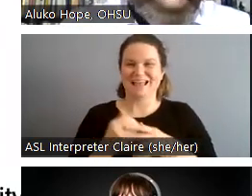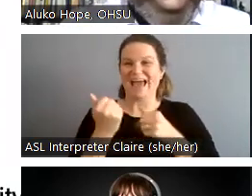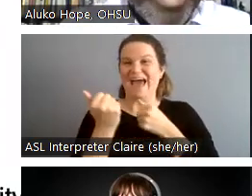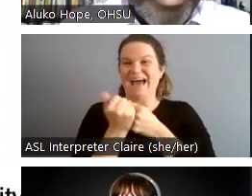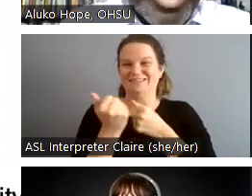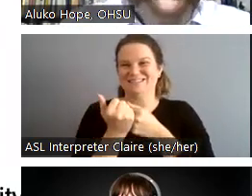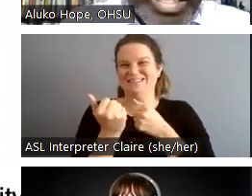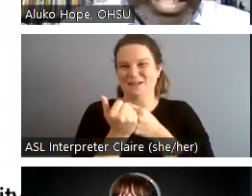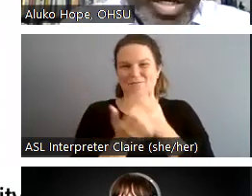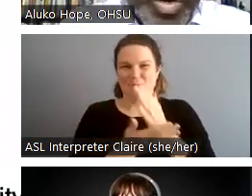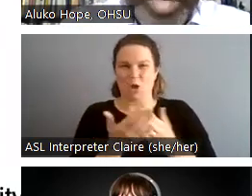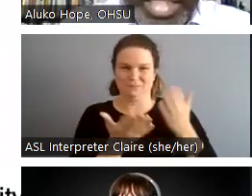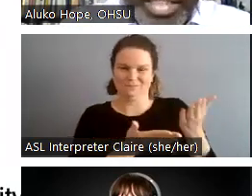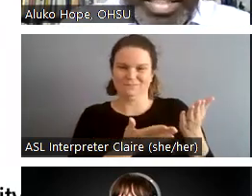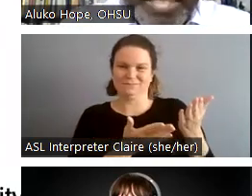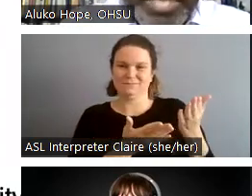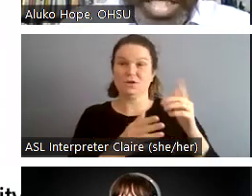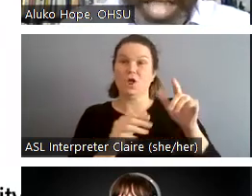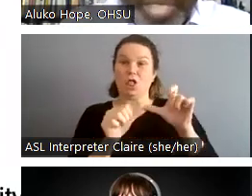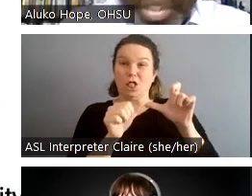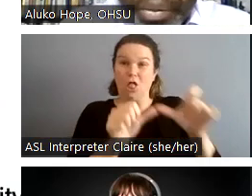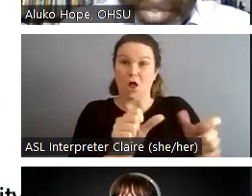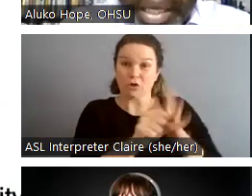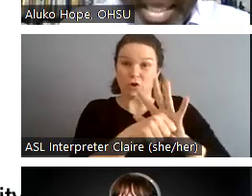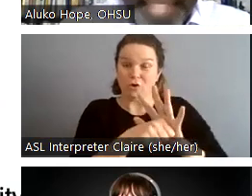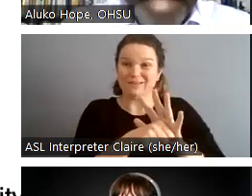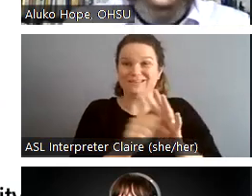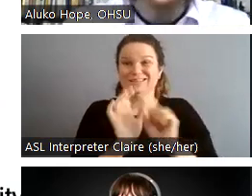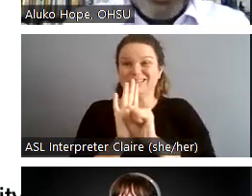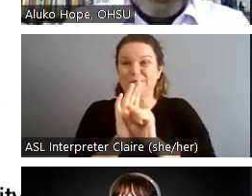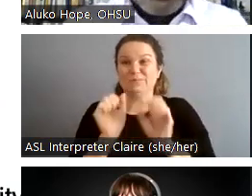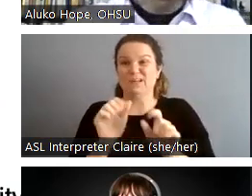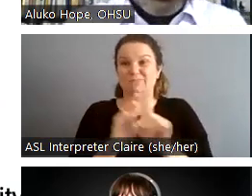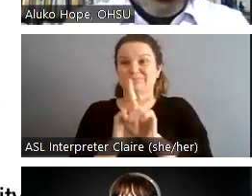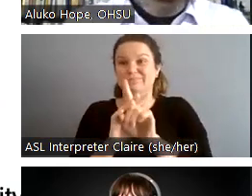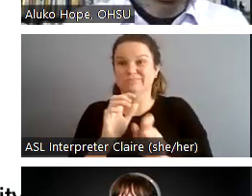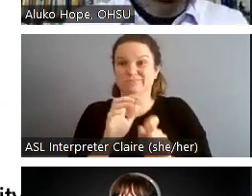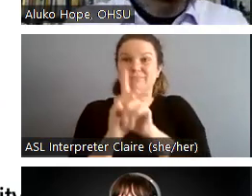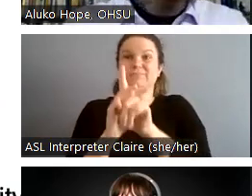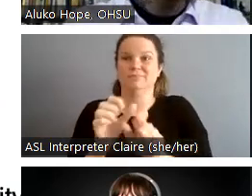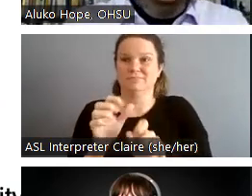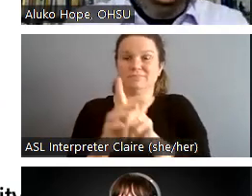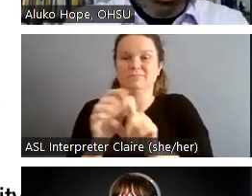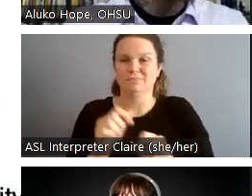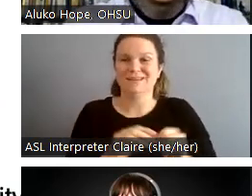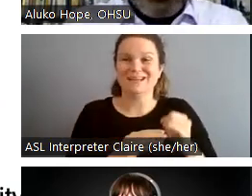I think the challenge in Long COVID is that the symptoms can come and go and